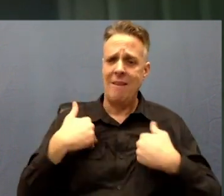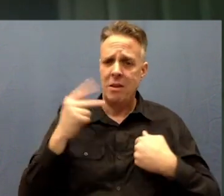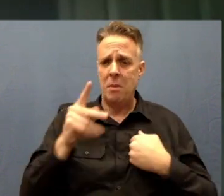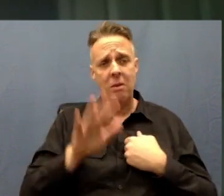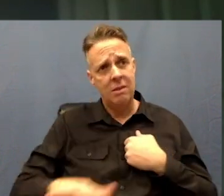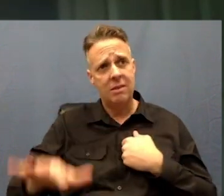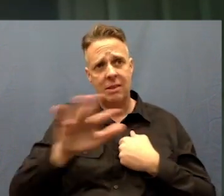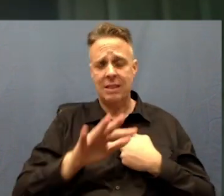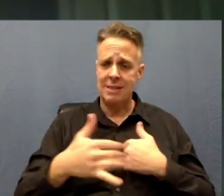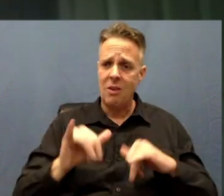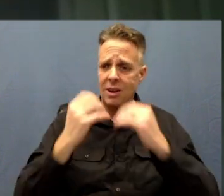PEOPLE THAT CARE. THERE'S STILL A LOT OF WORK TO